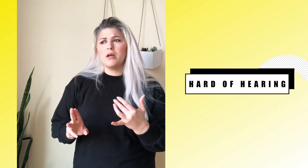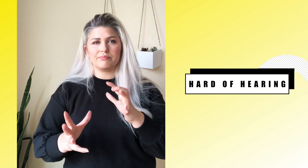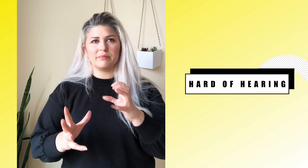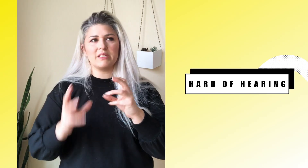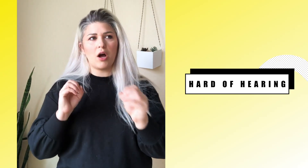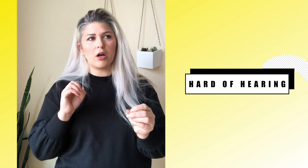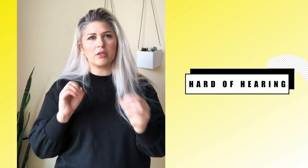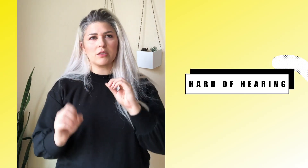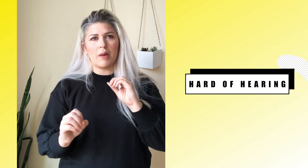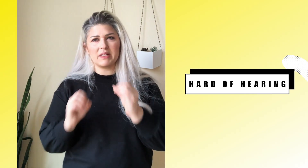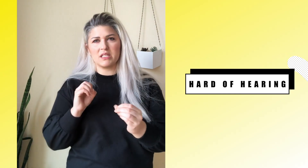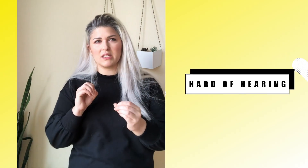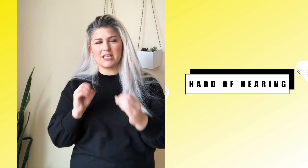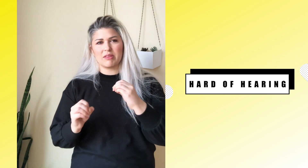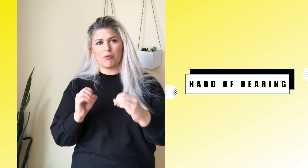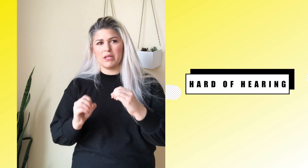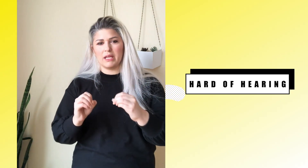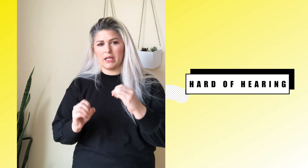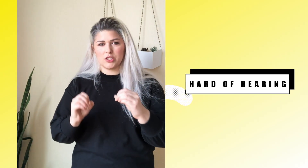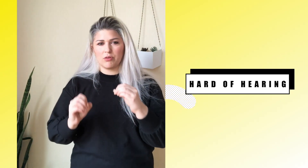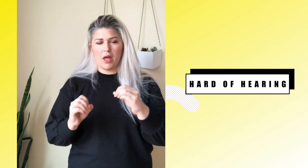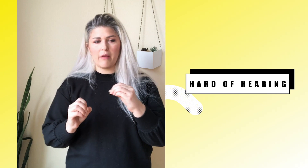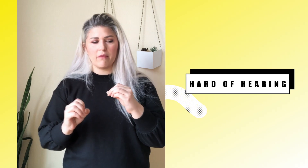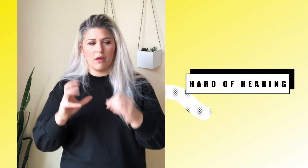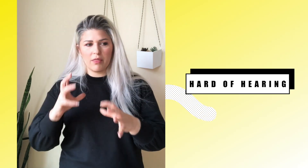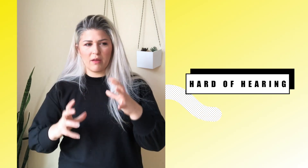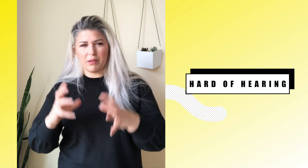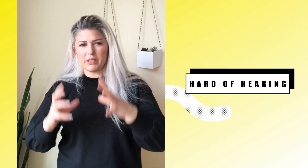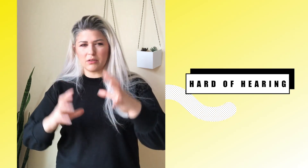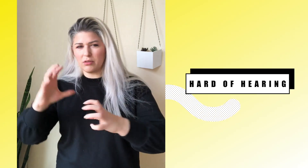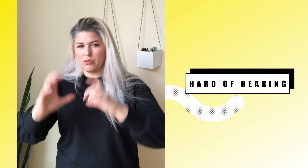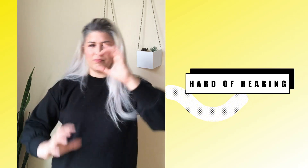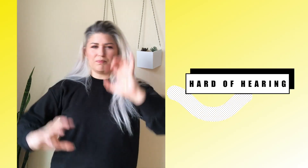Um, it's a hard topic to discuss that really getting into a lot of the political,